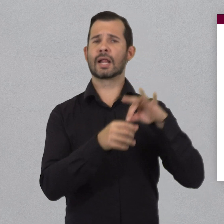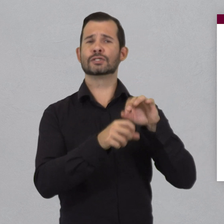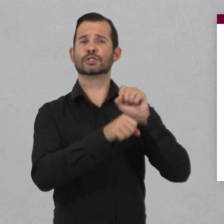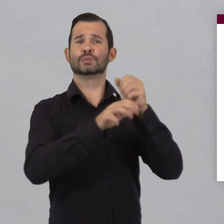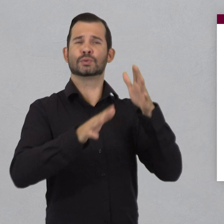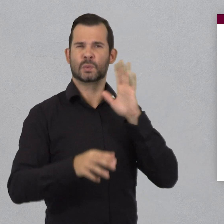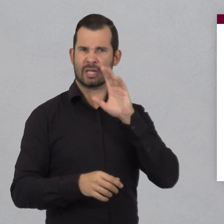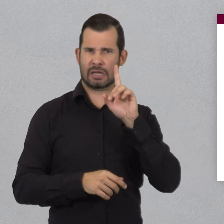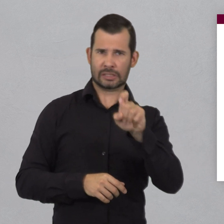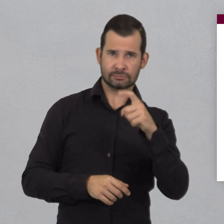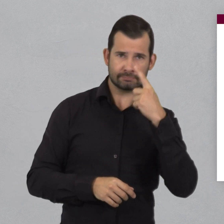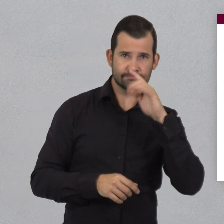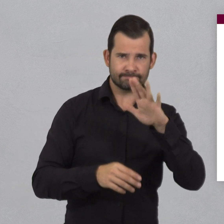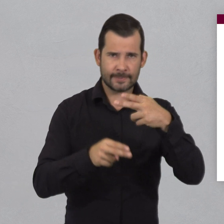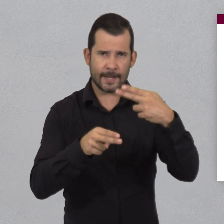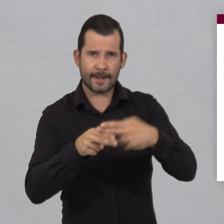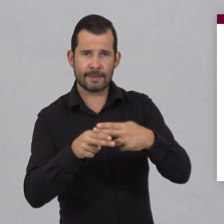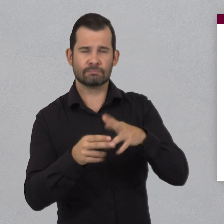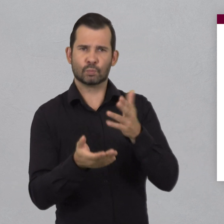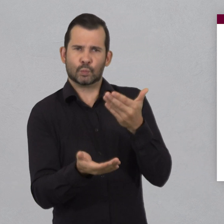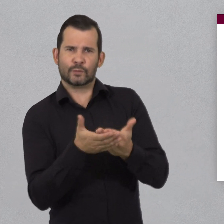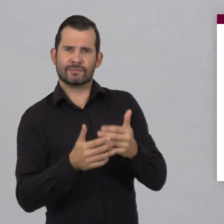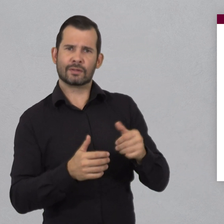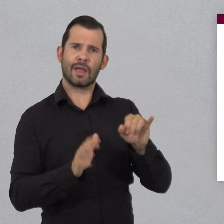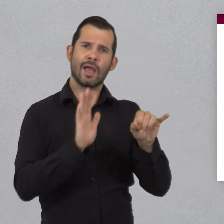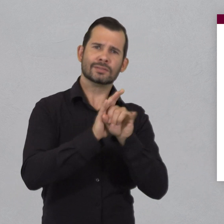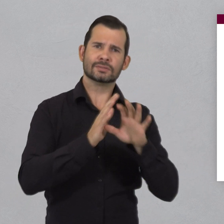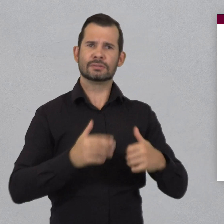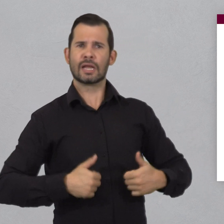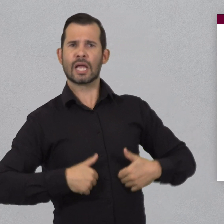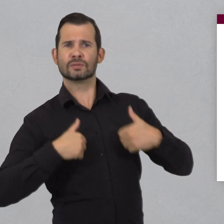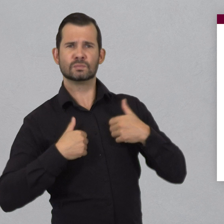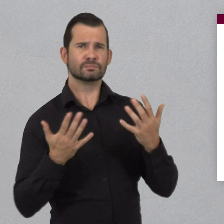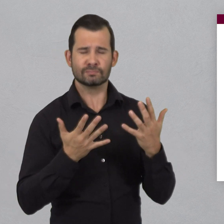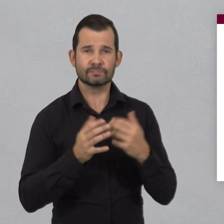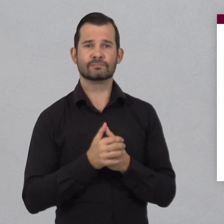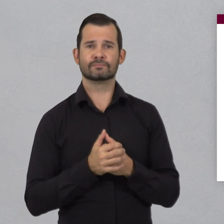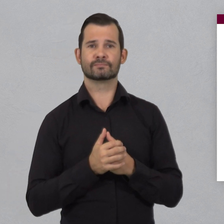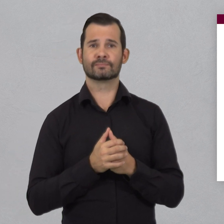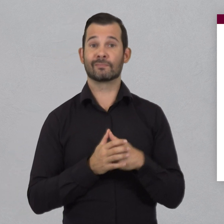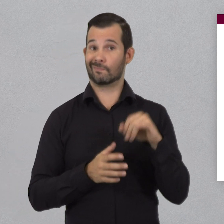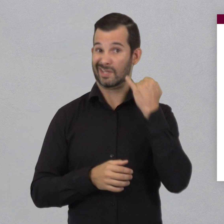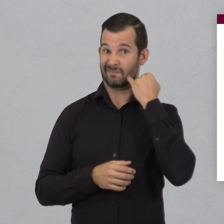An election worker will ask you for your name and your proof of identity and address.